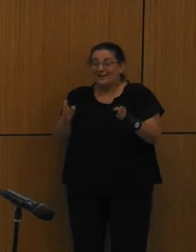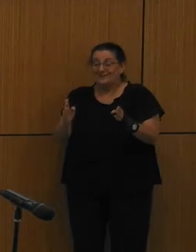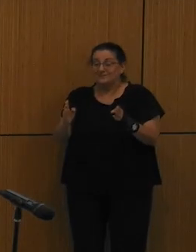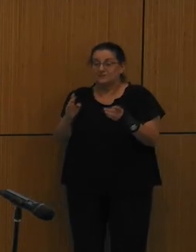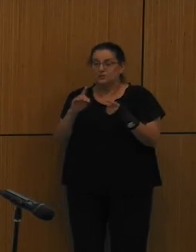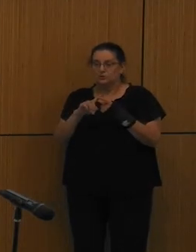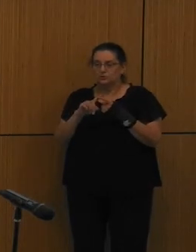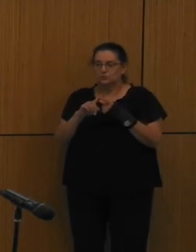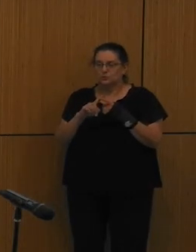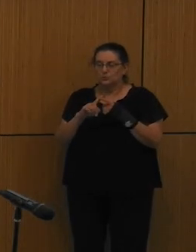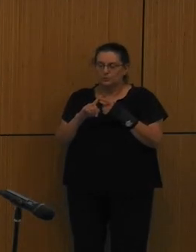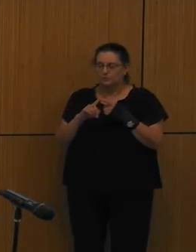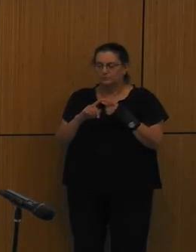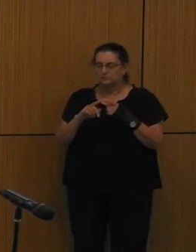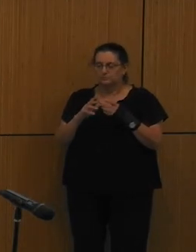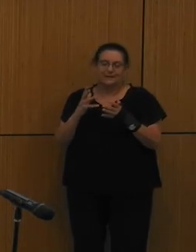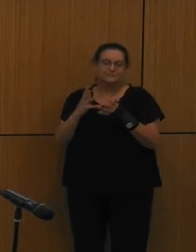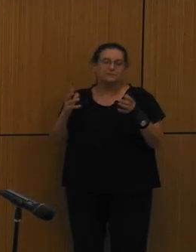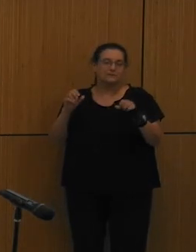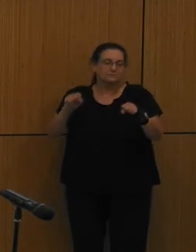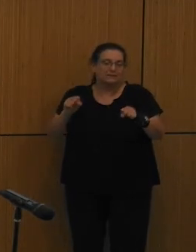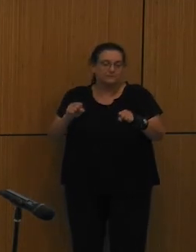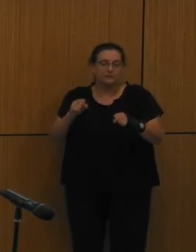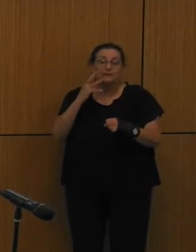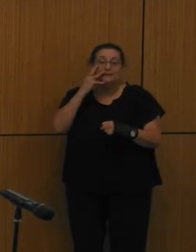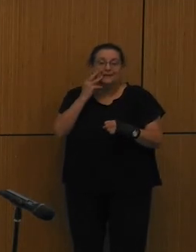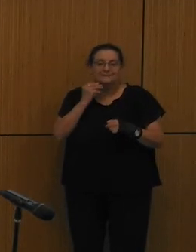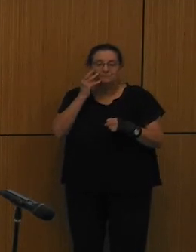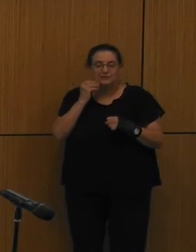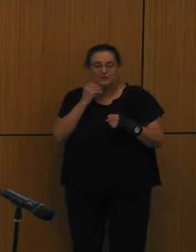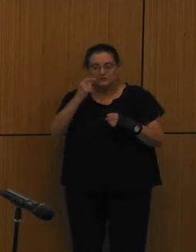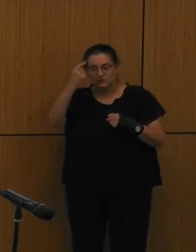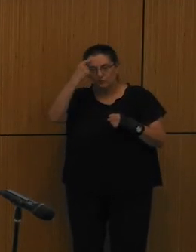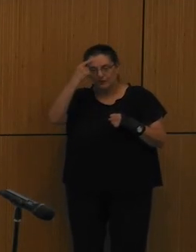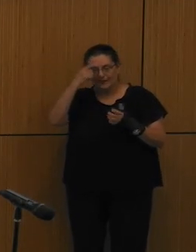as directly as possible, experience the brain and study the brain